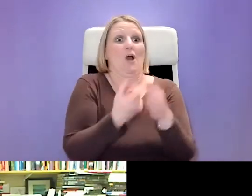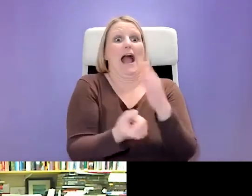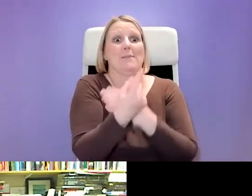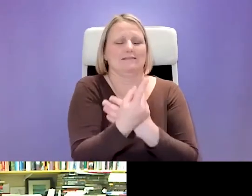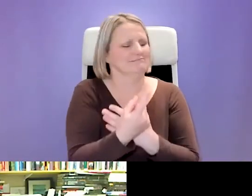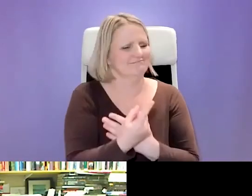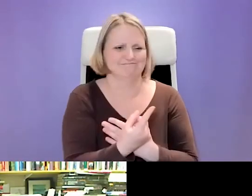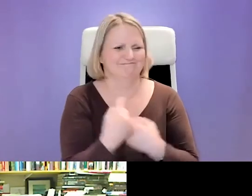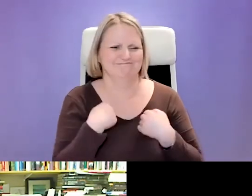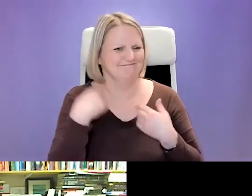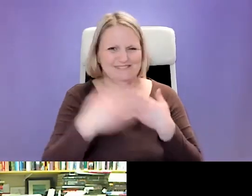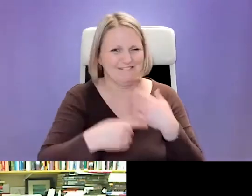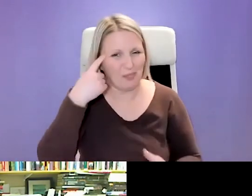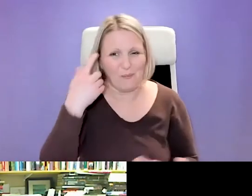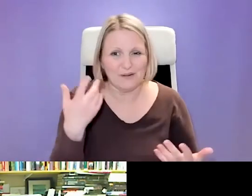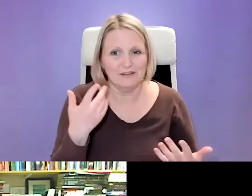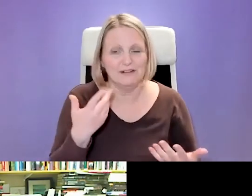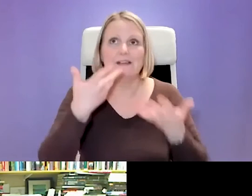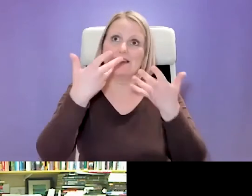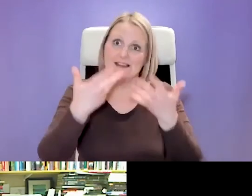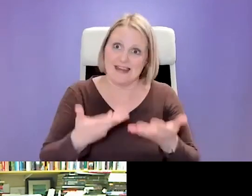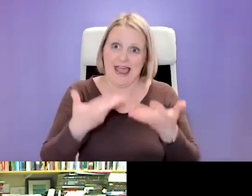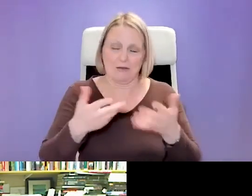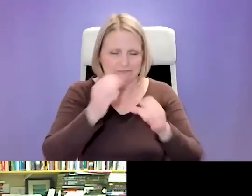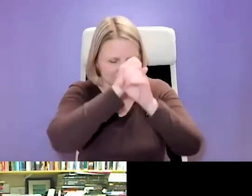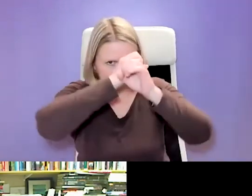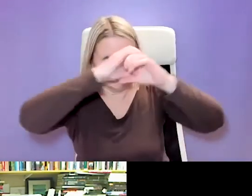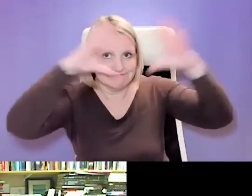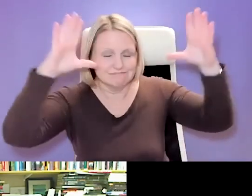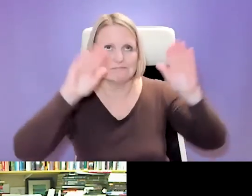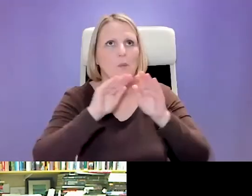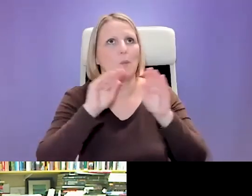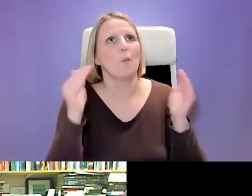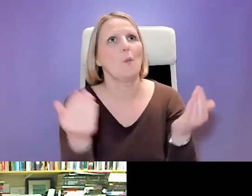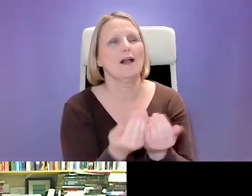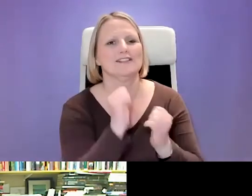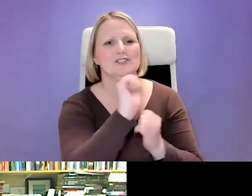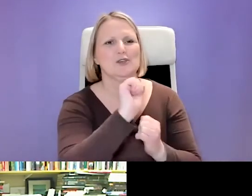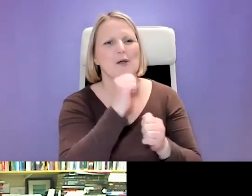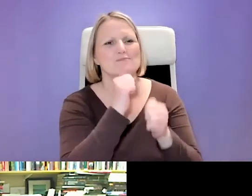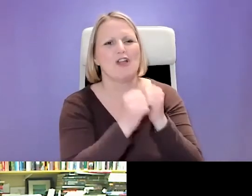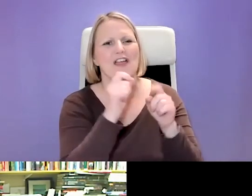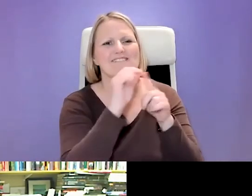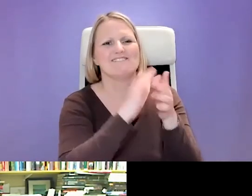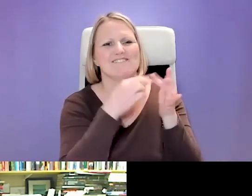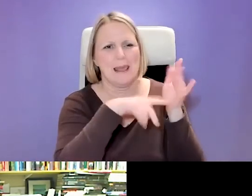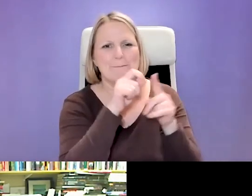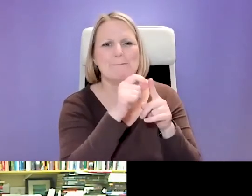And I think I can imagine a world in which Philip would have never had a church that,